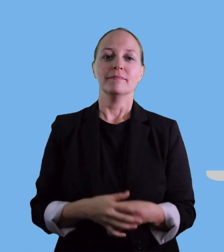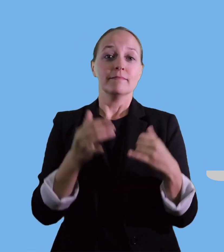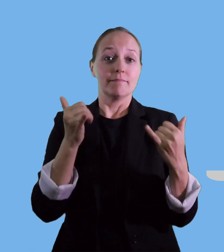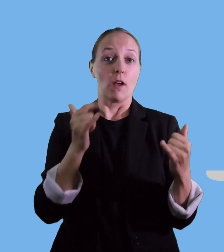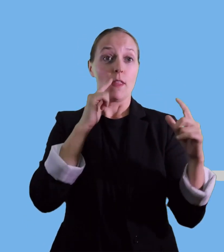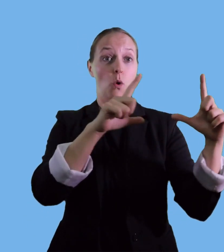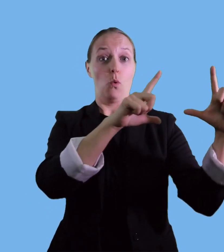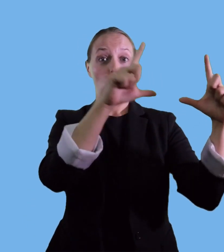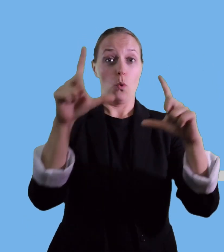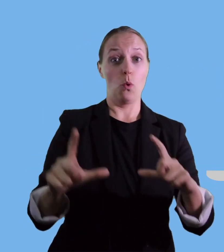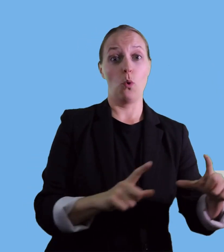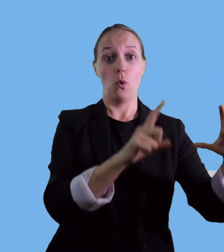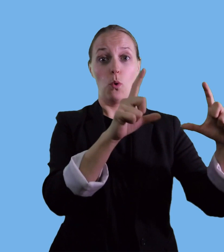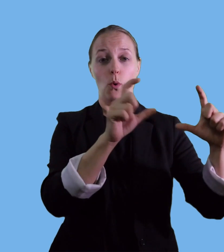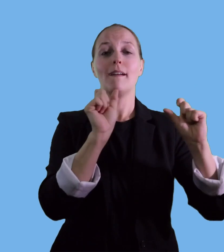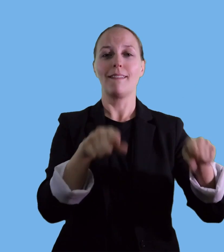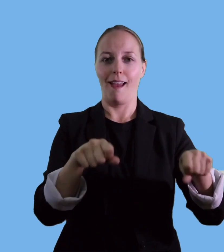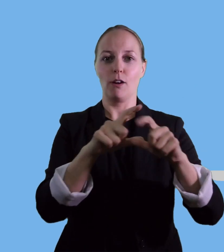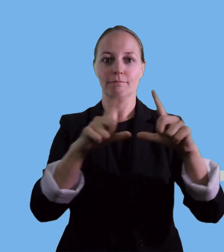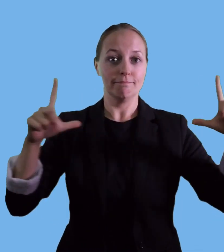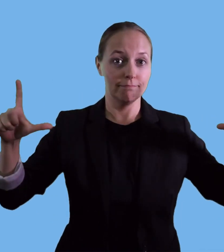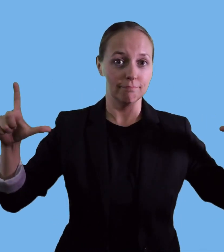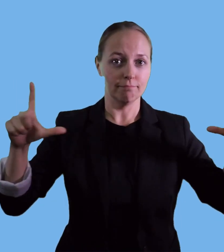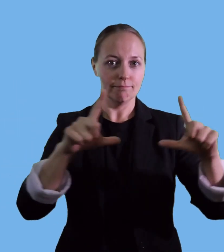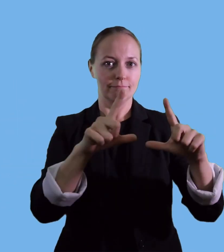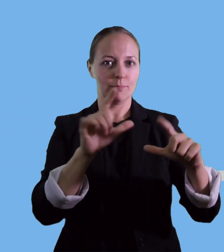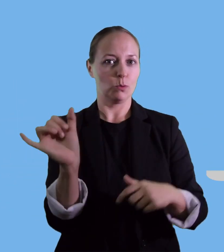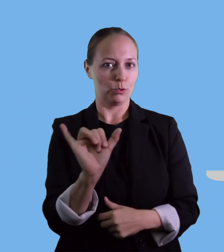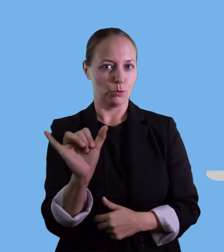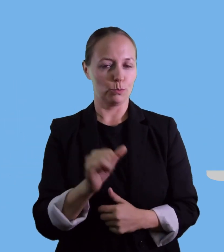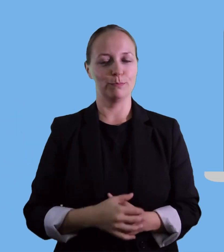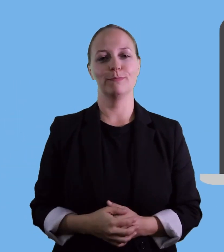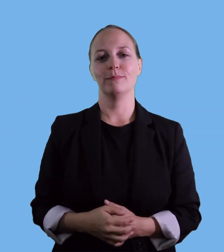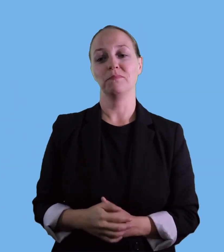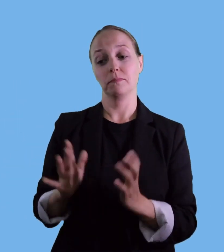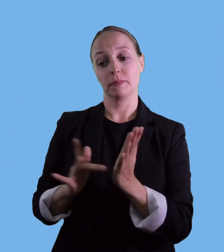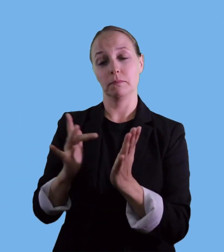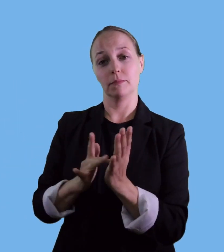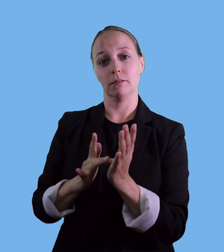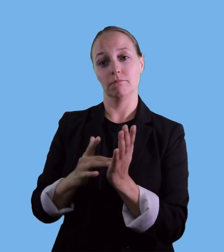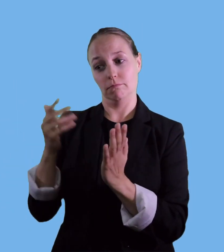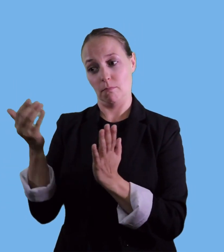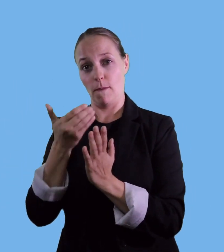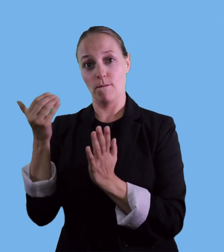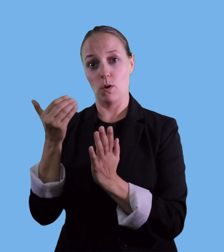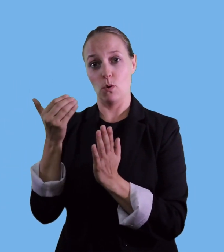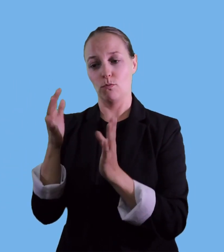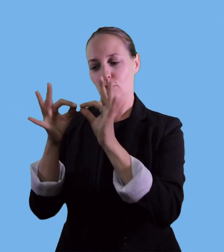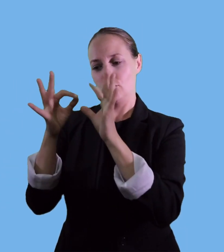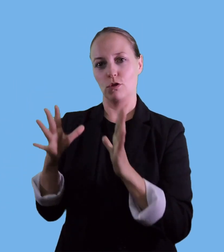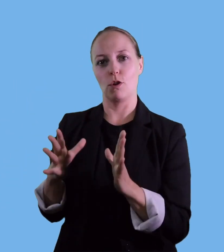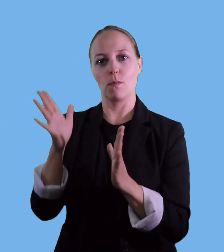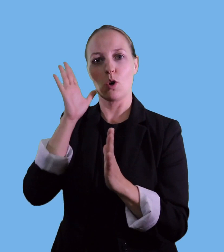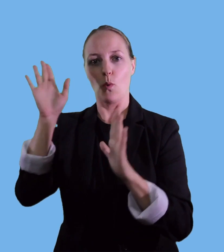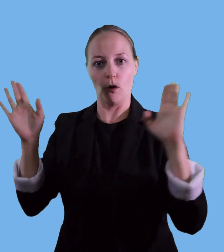This window can be moved anywhere on the screen and can be re-sized. On a tablet or smartphone, the interpreter